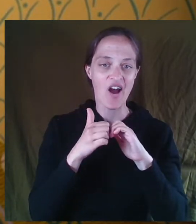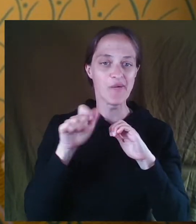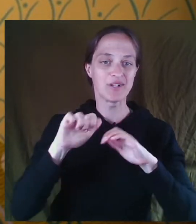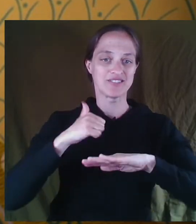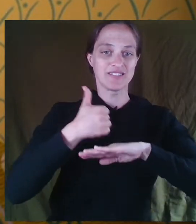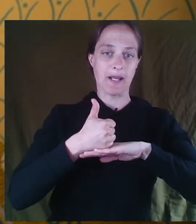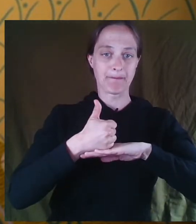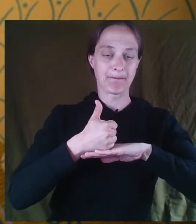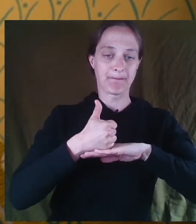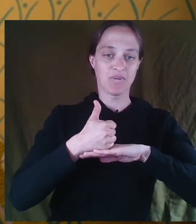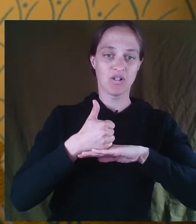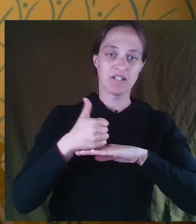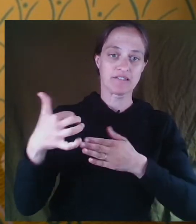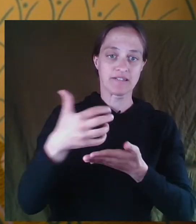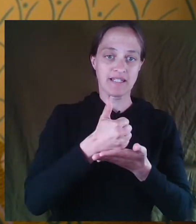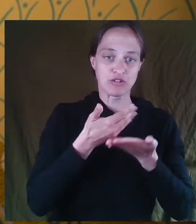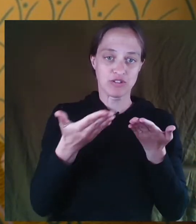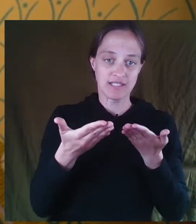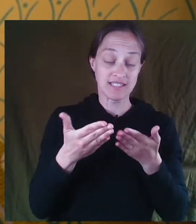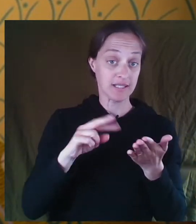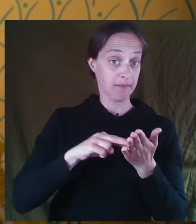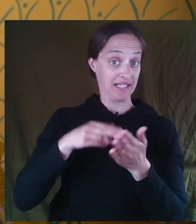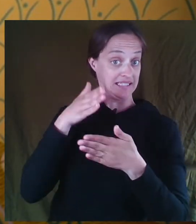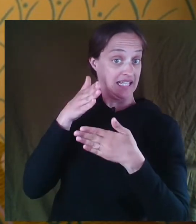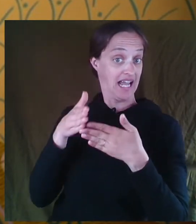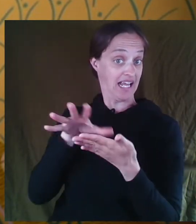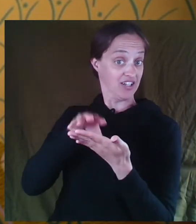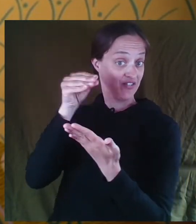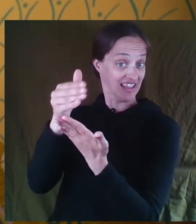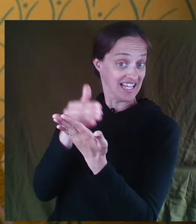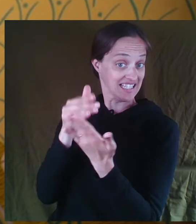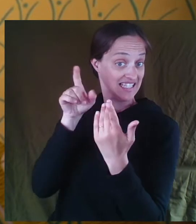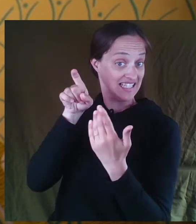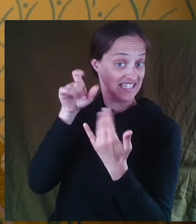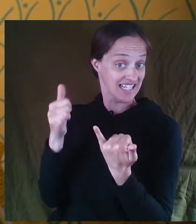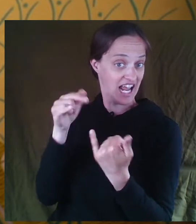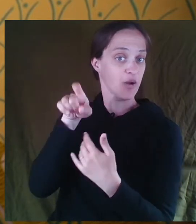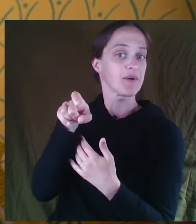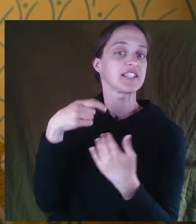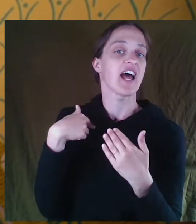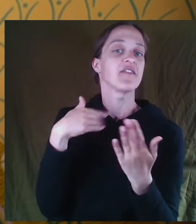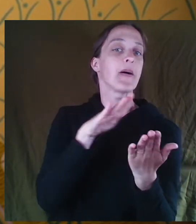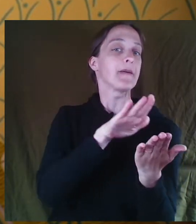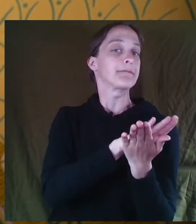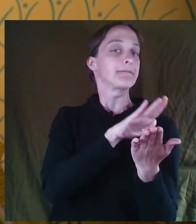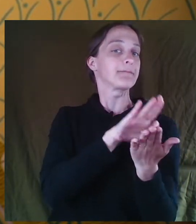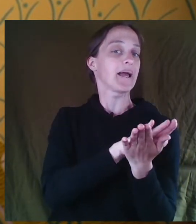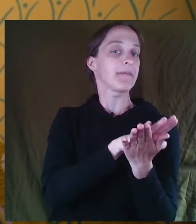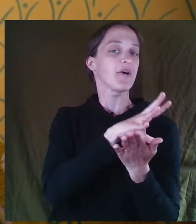I wanna make sure you have everything you need. At the very end of the lesson today, you're going to need some paper and